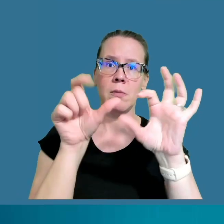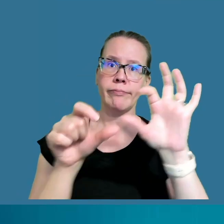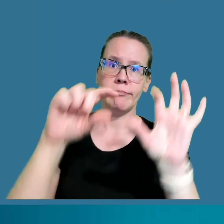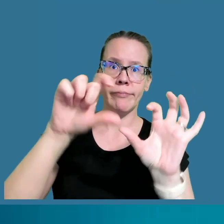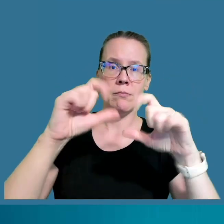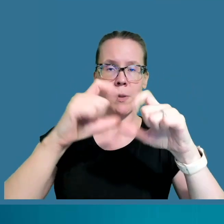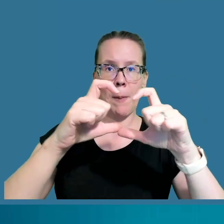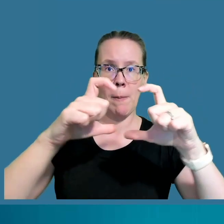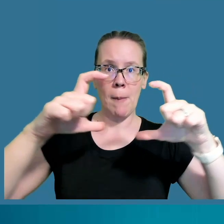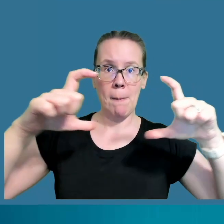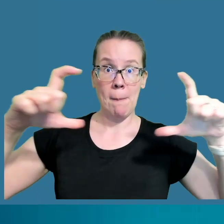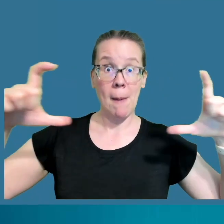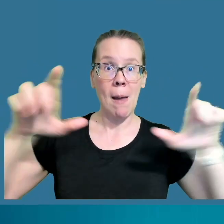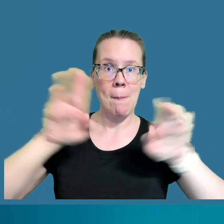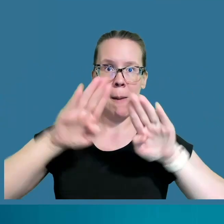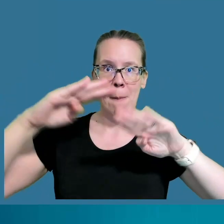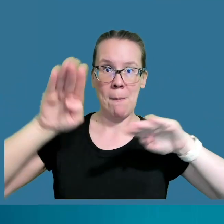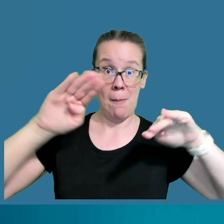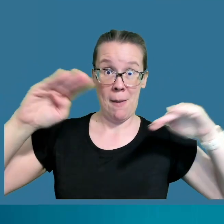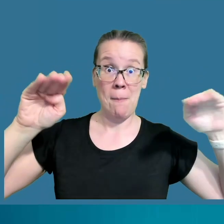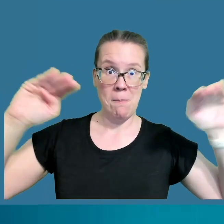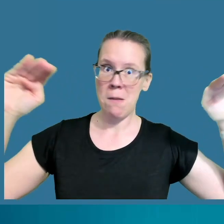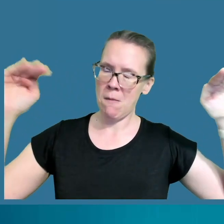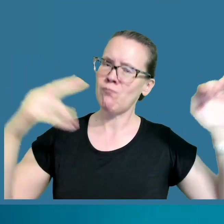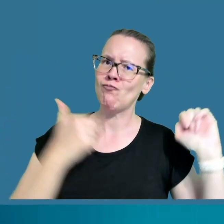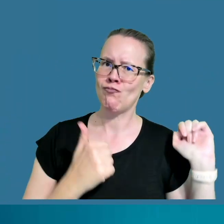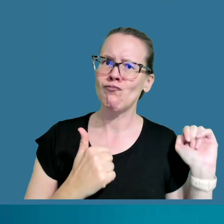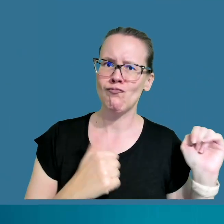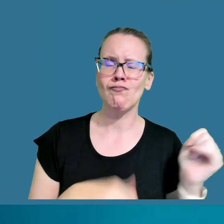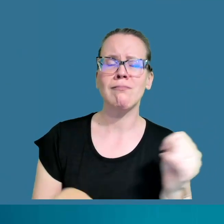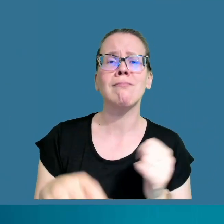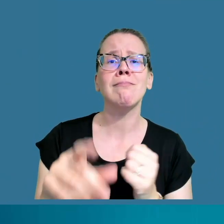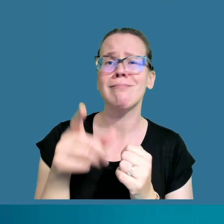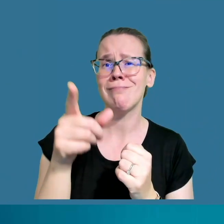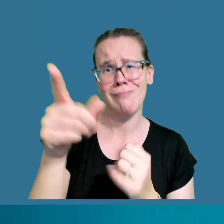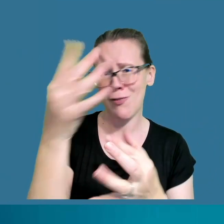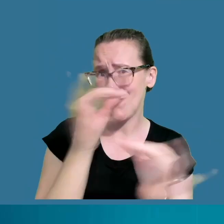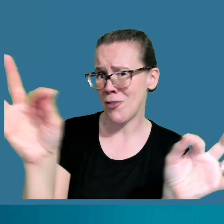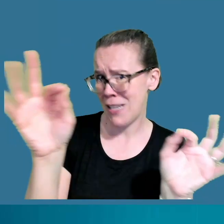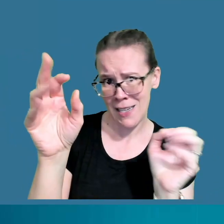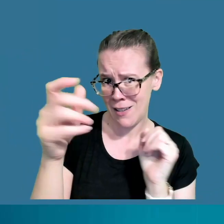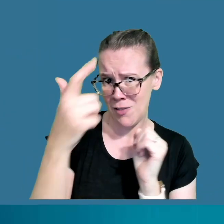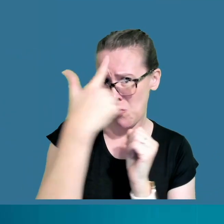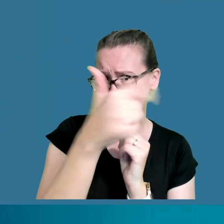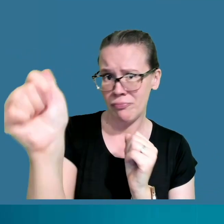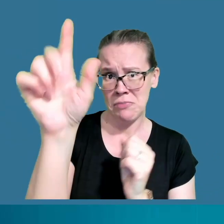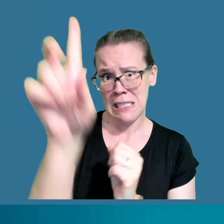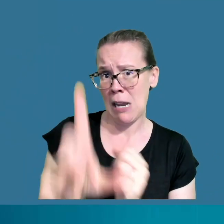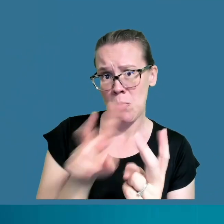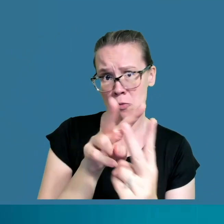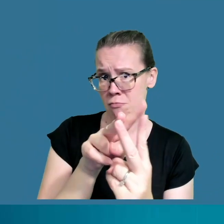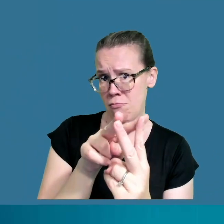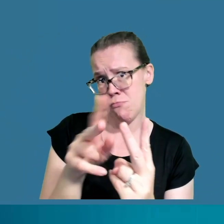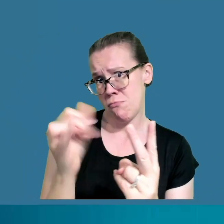cabin quilt block that ends up being a super cute... um.... wonky log cabin block! So you